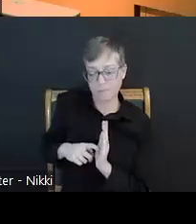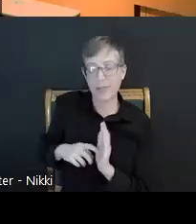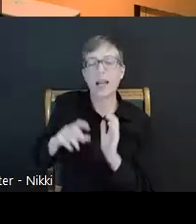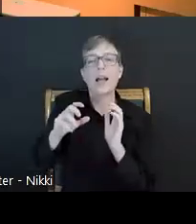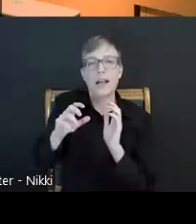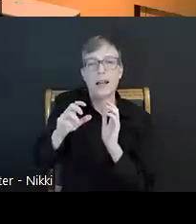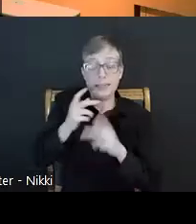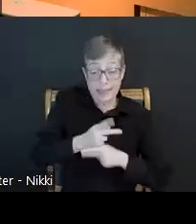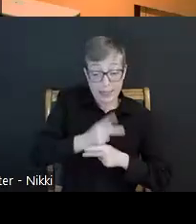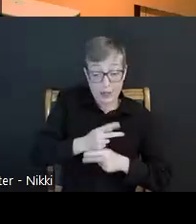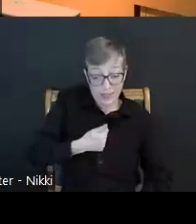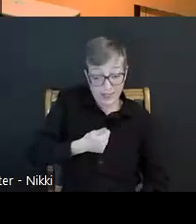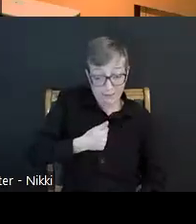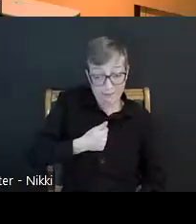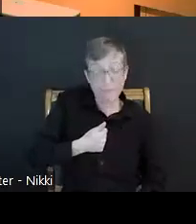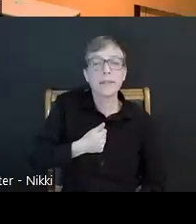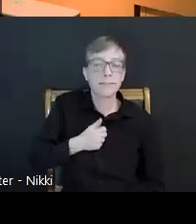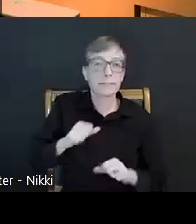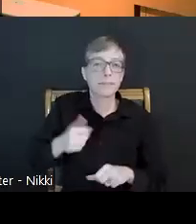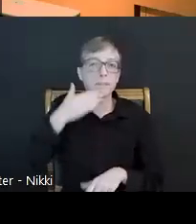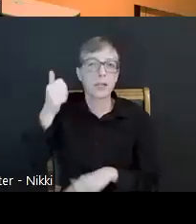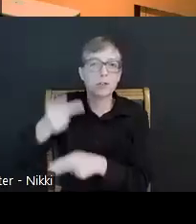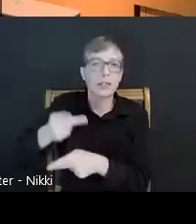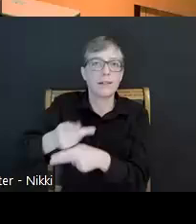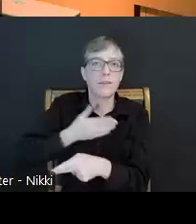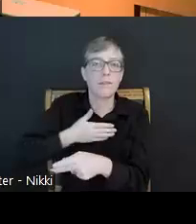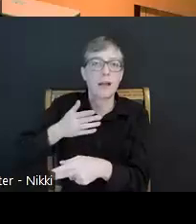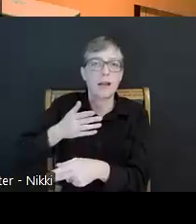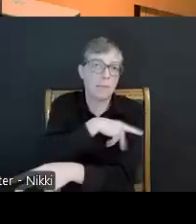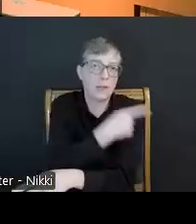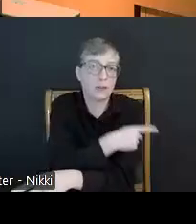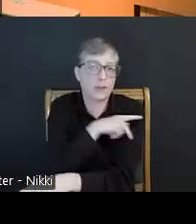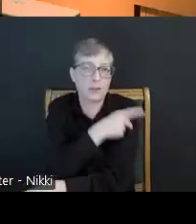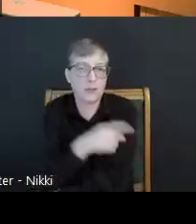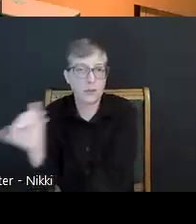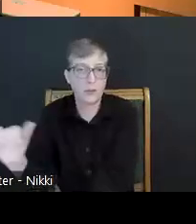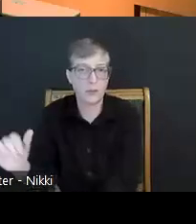as well um and so I think previously I came from a space of like I just I can push through I can make